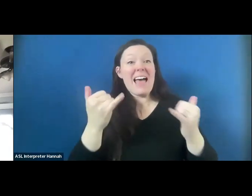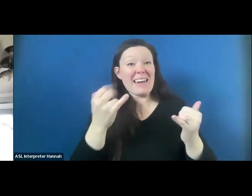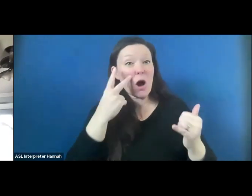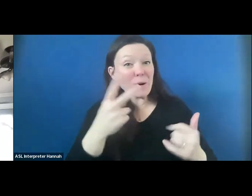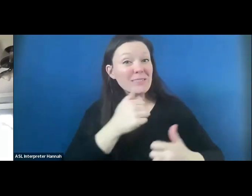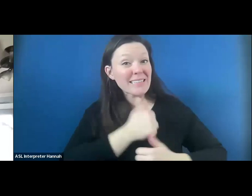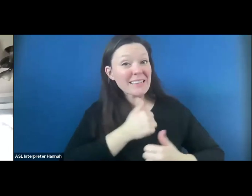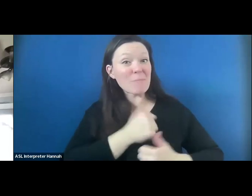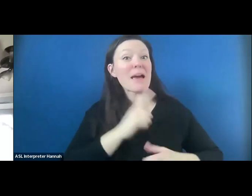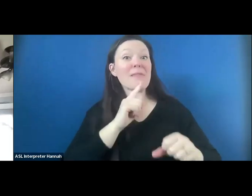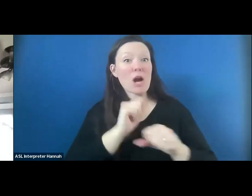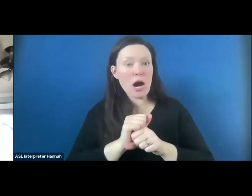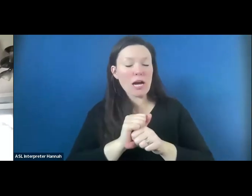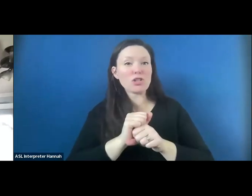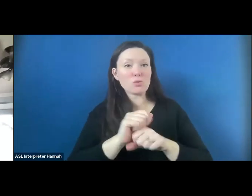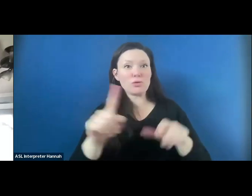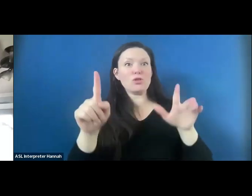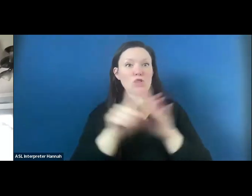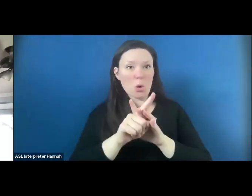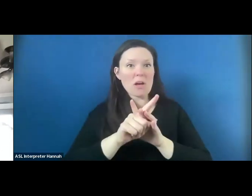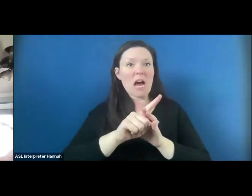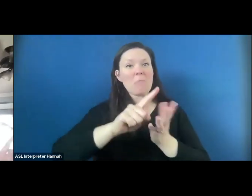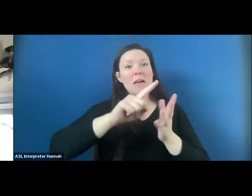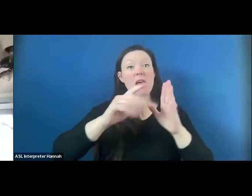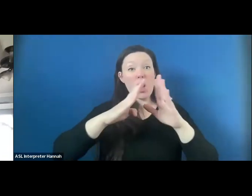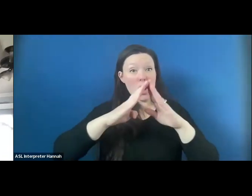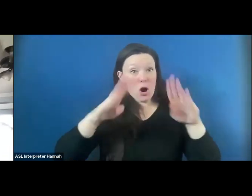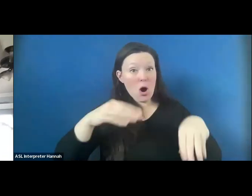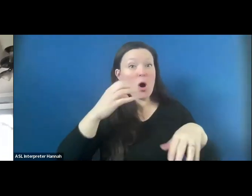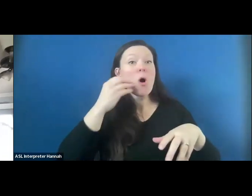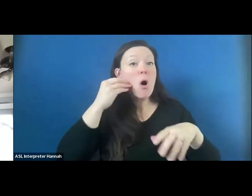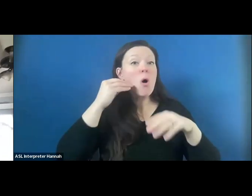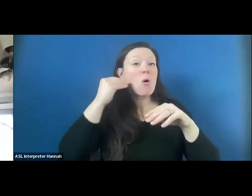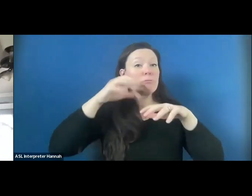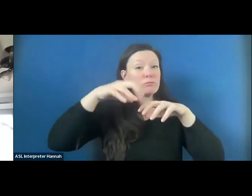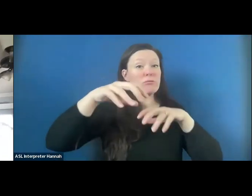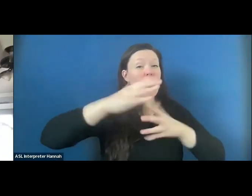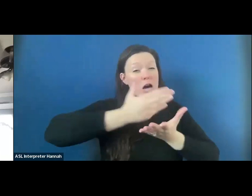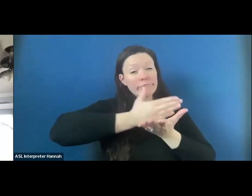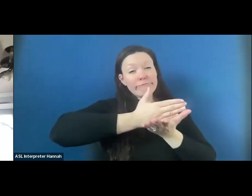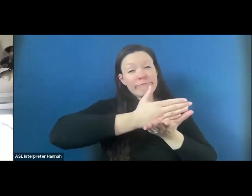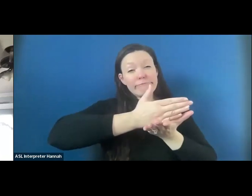elders' homes and displacing them in real time, just happening last year. And right here in Oklahoma,